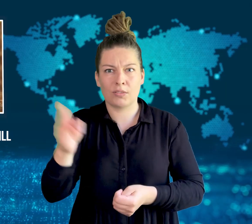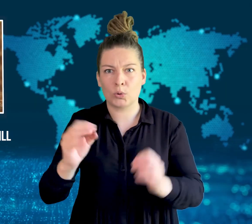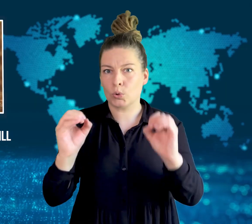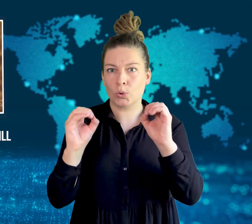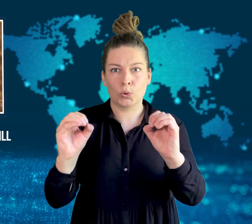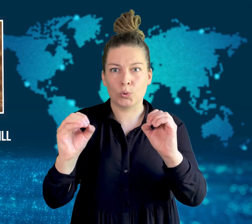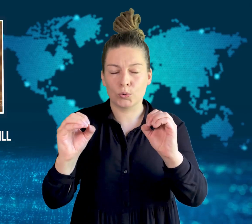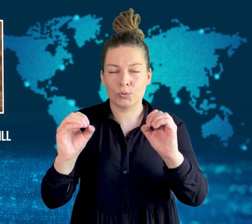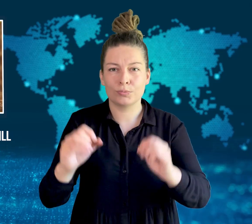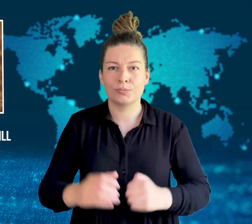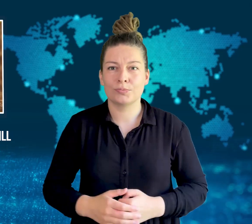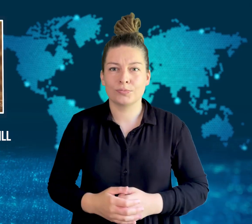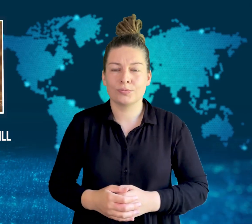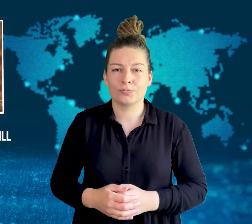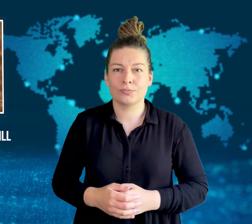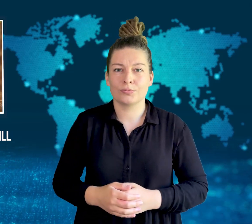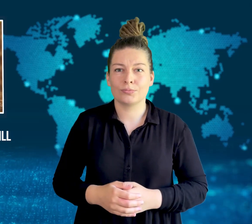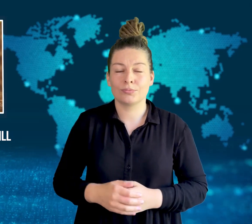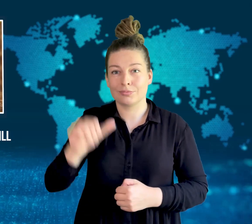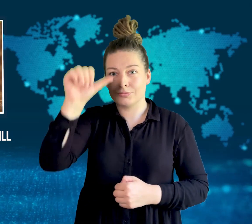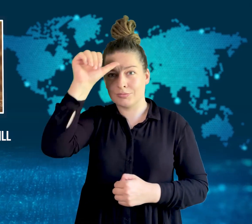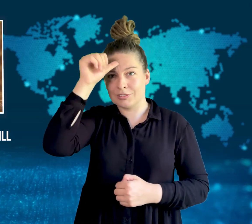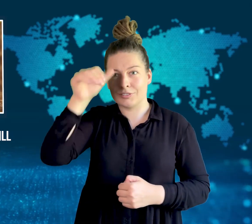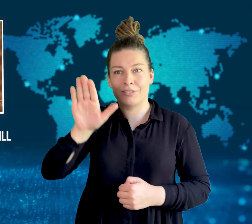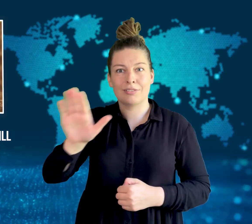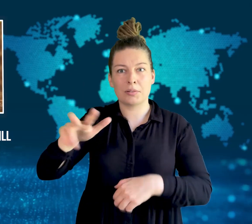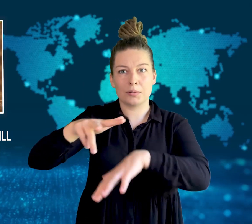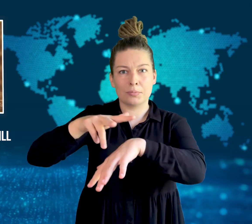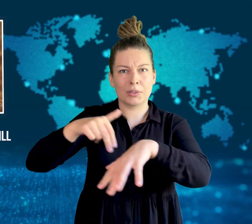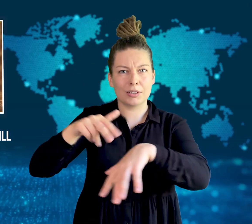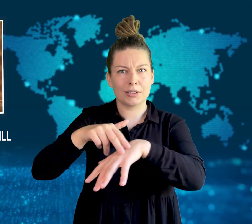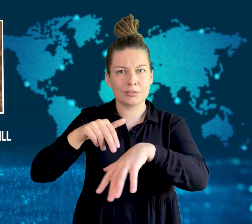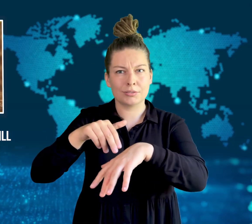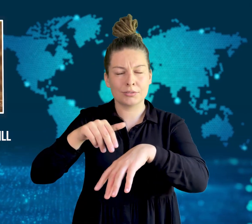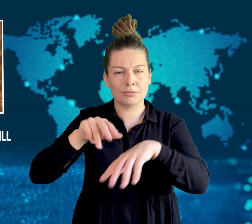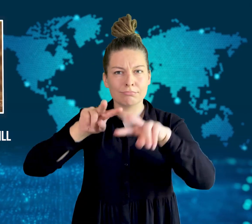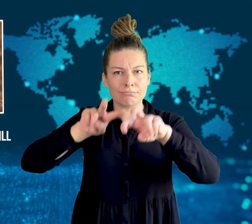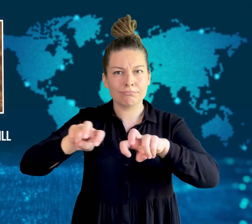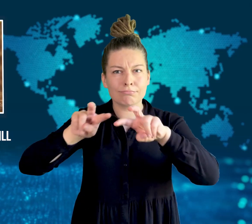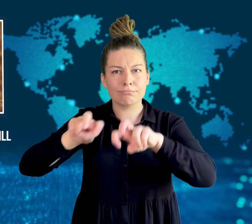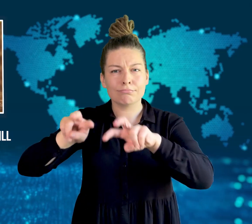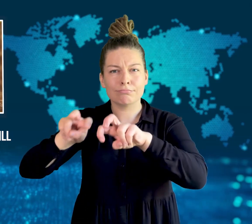The Roseate House Hotel's management has filed a complaint against